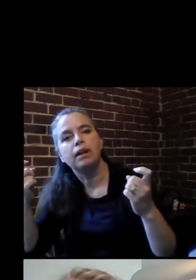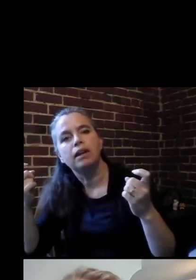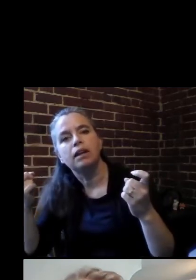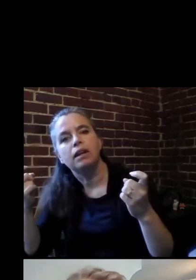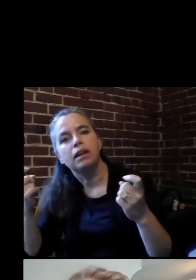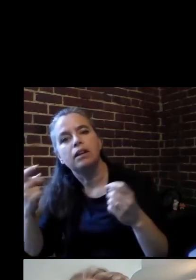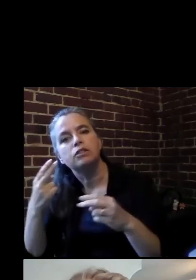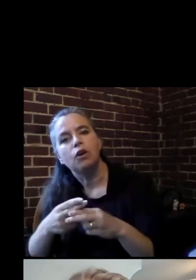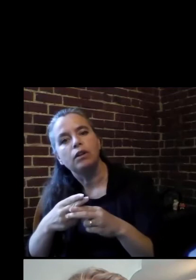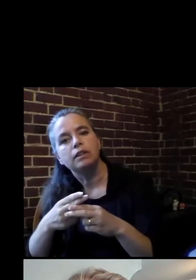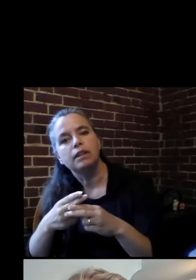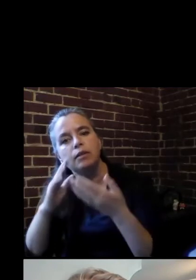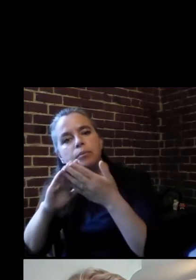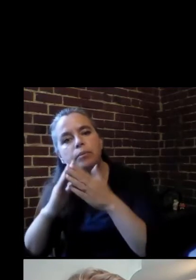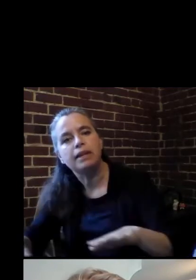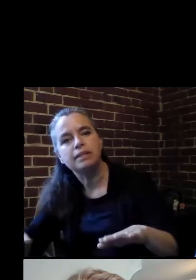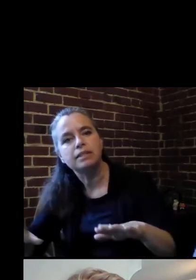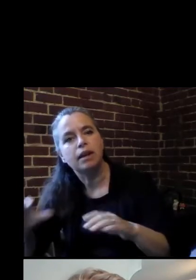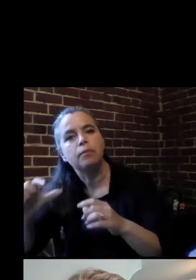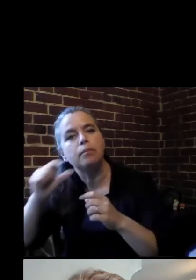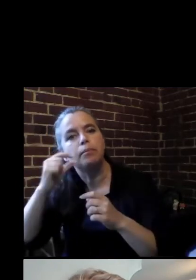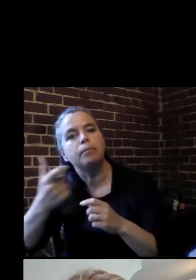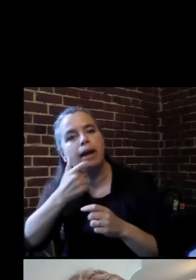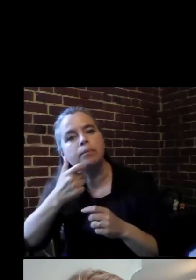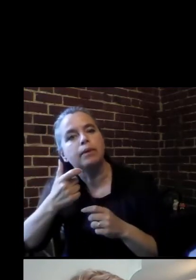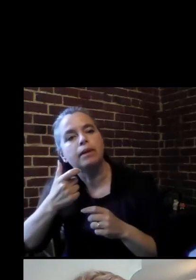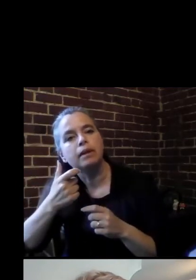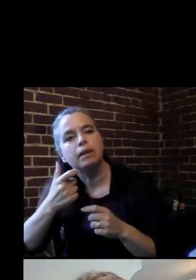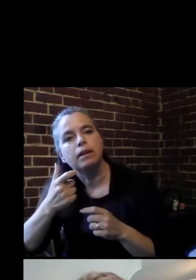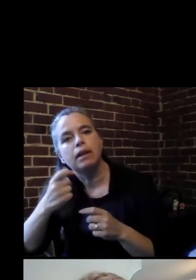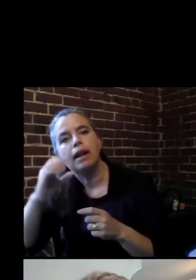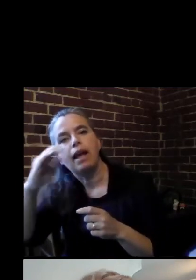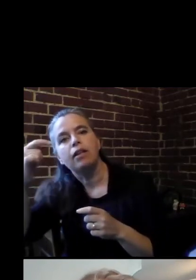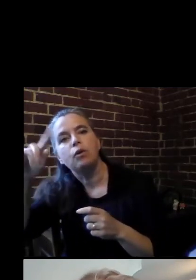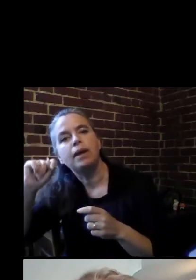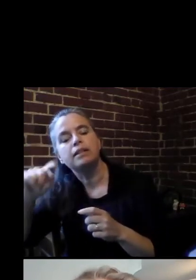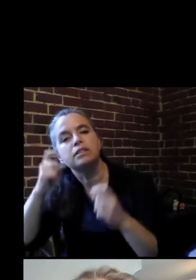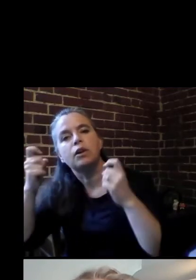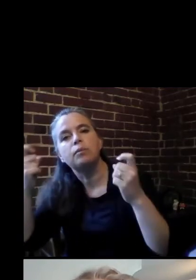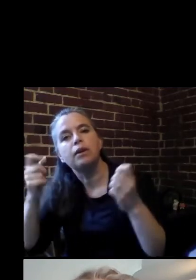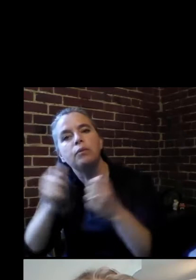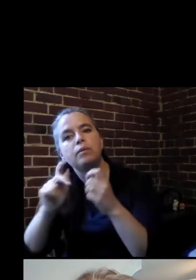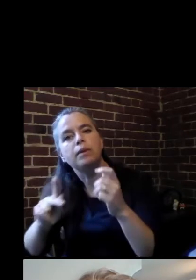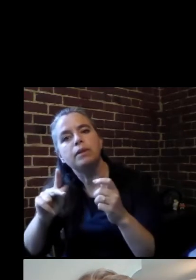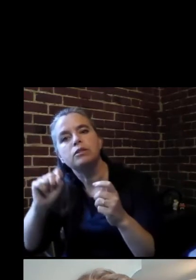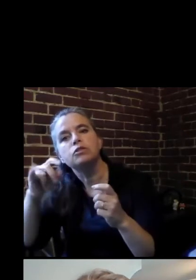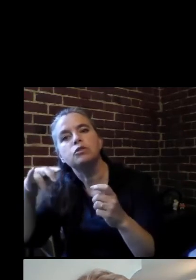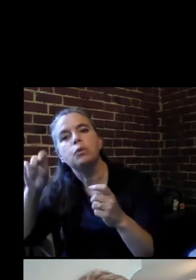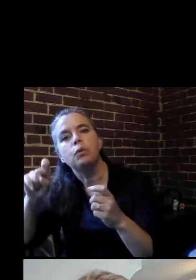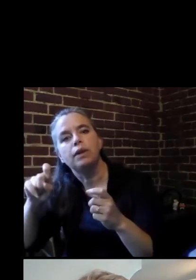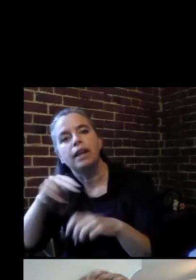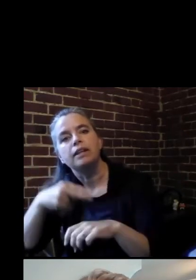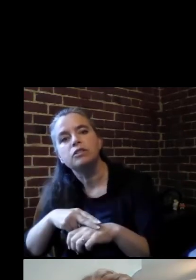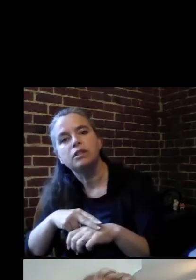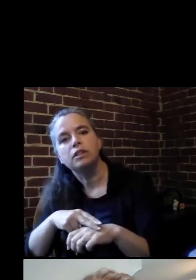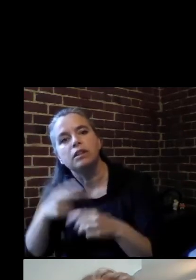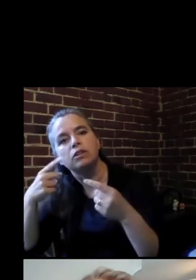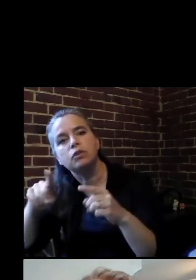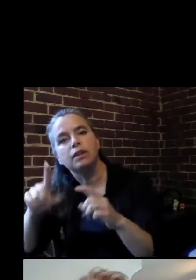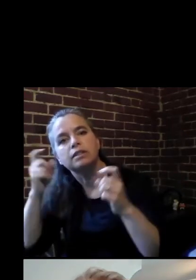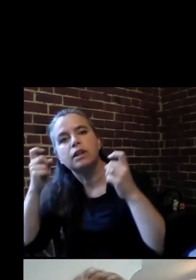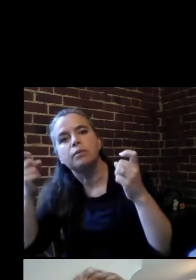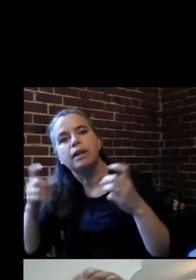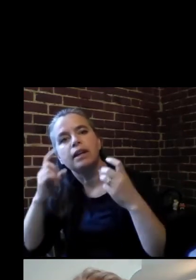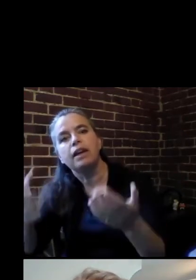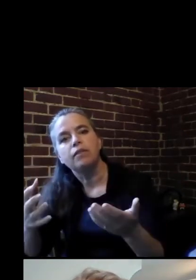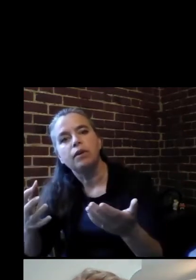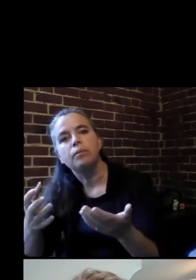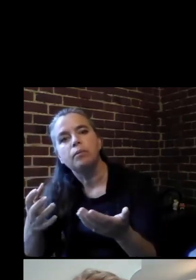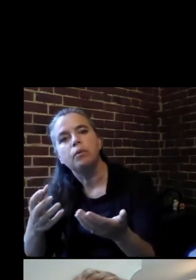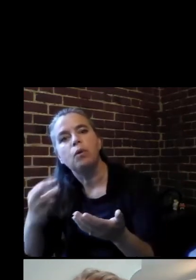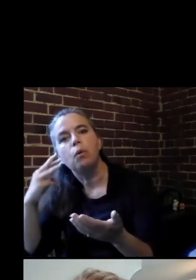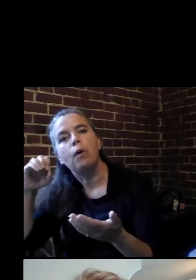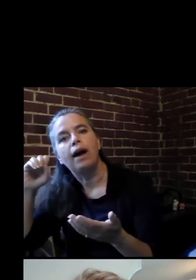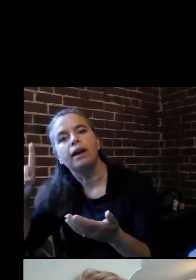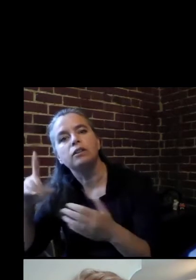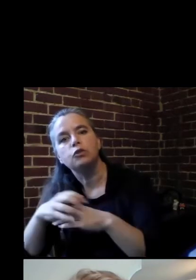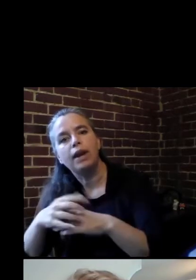He was doing a Calumet ceremony with some -- some people from the Sioux nation. During the ceremony, they gave him a dish of wild grapes, and three times put some of the fruit in his mouth.